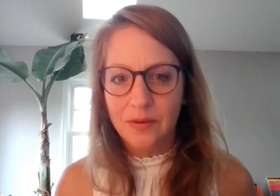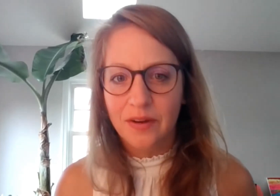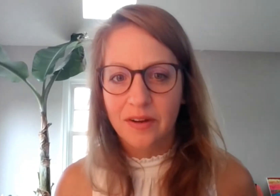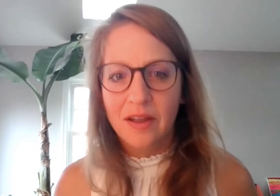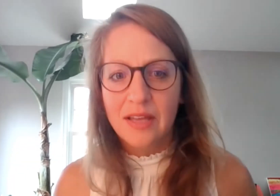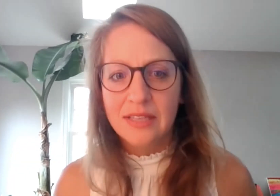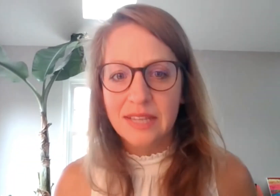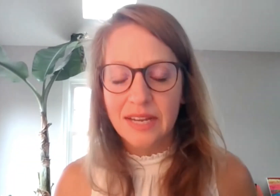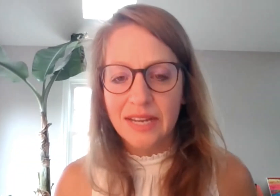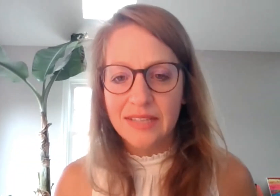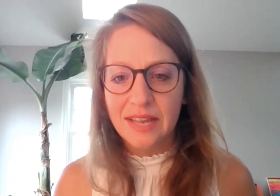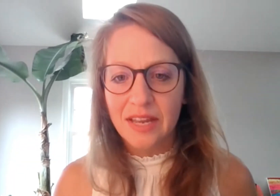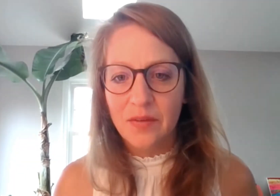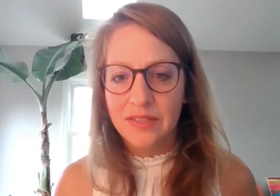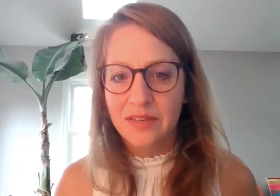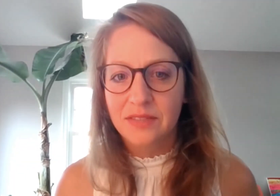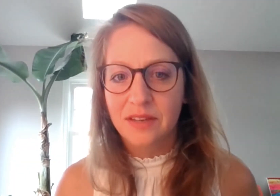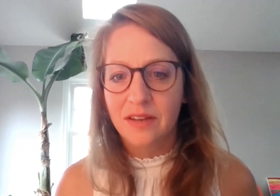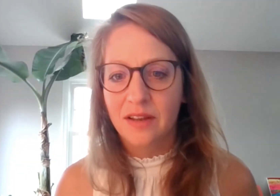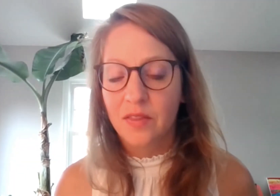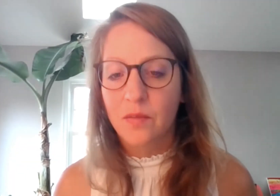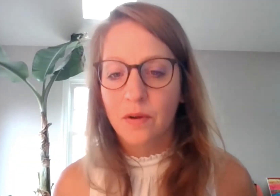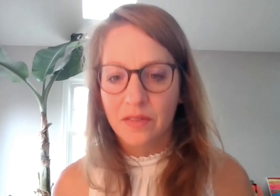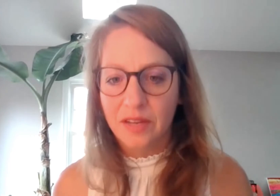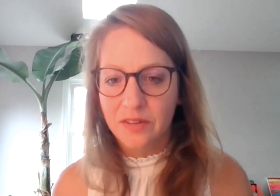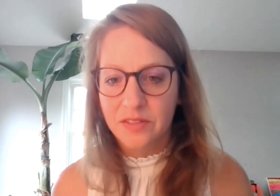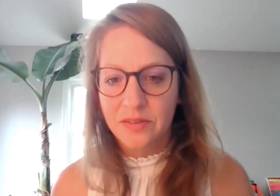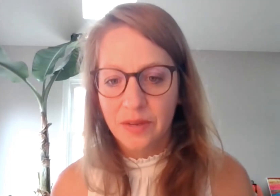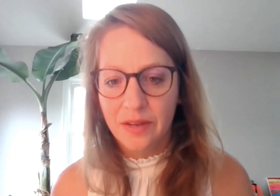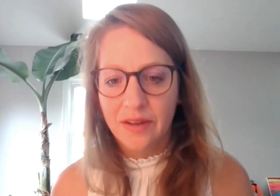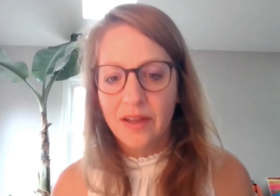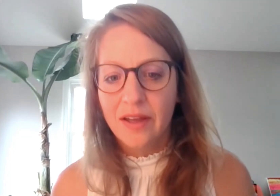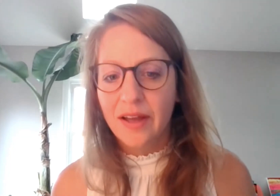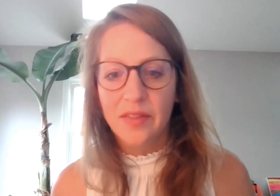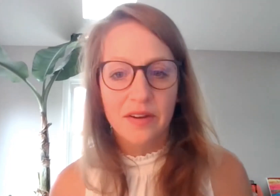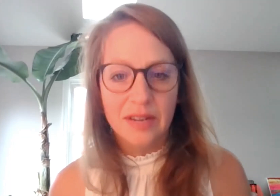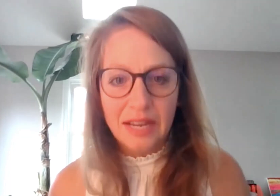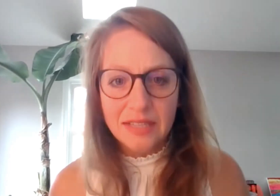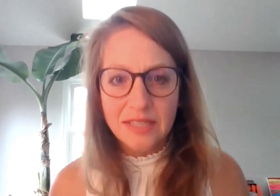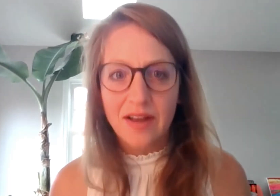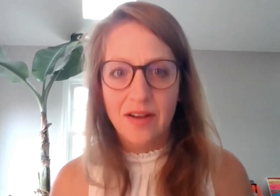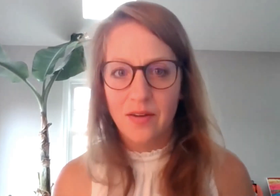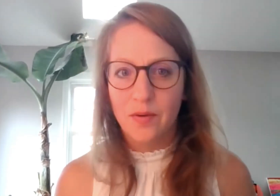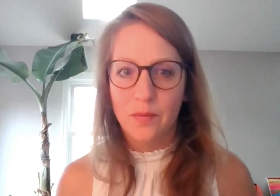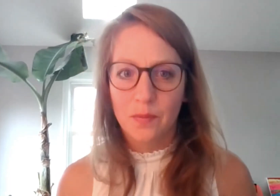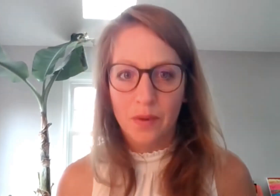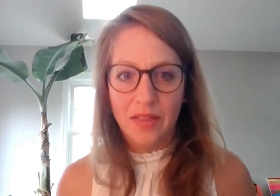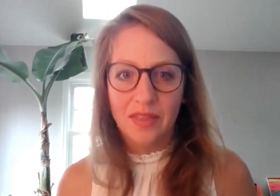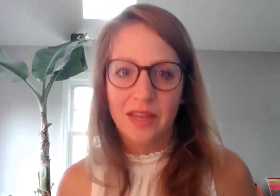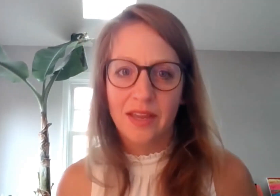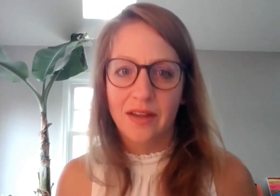or studies that you guys have done on the work that you're doing either in India or more broadly?